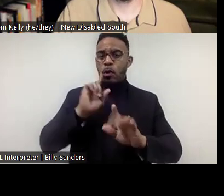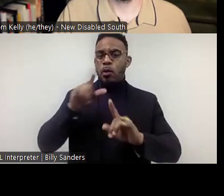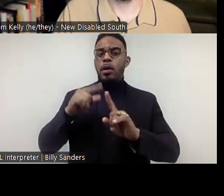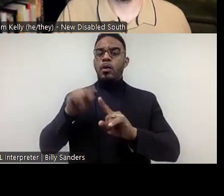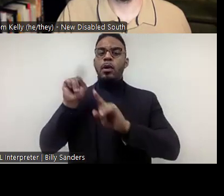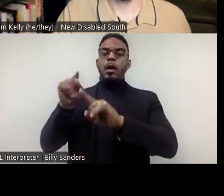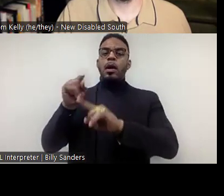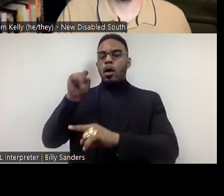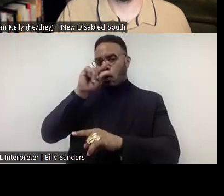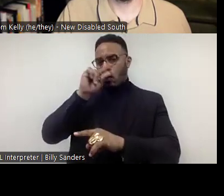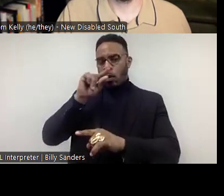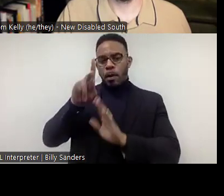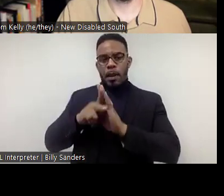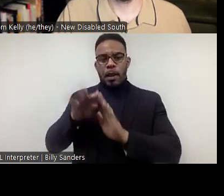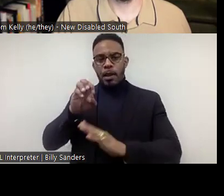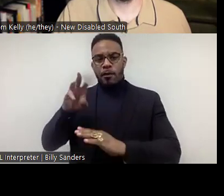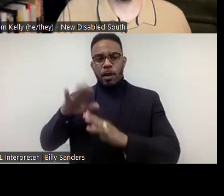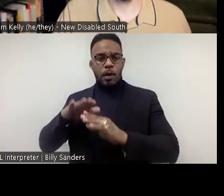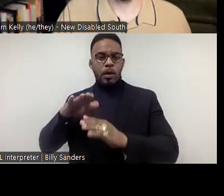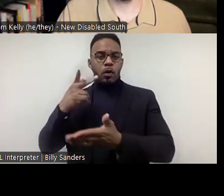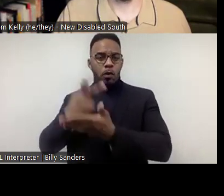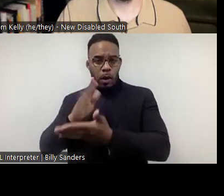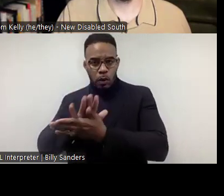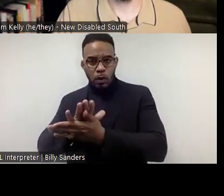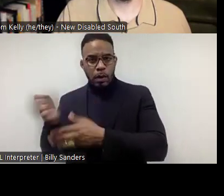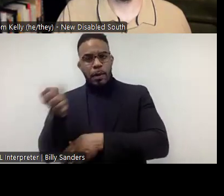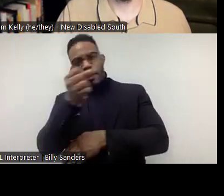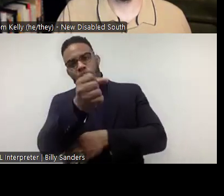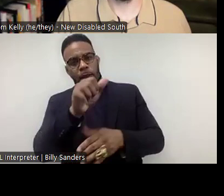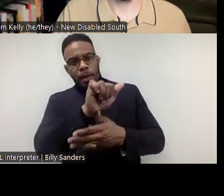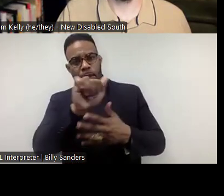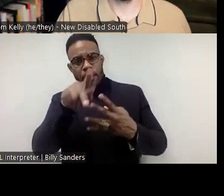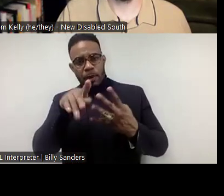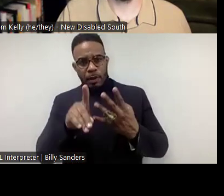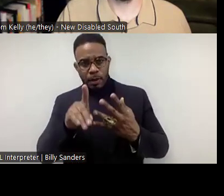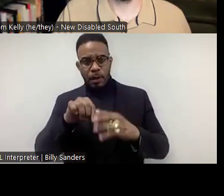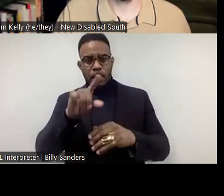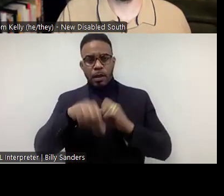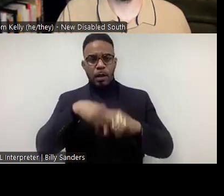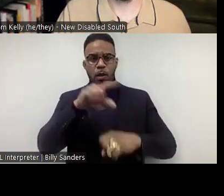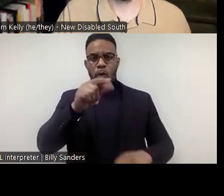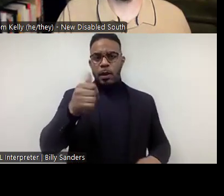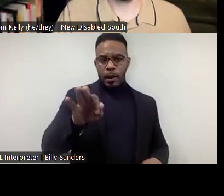disability community and disability policy was when she was a Google Policy fellow in grad school and got placed at